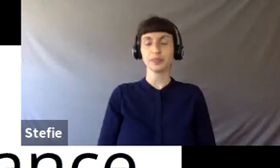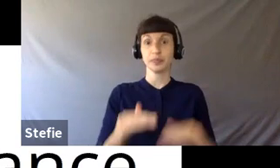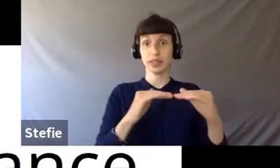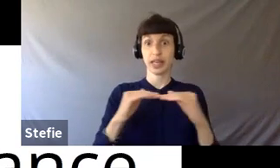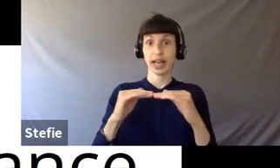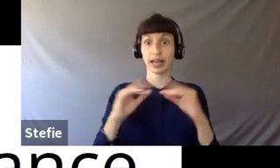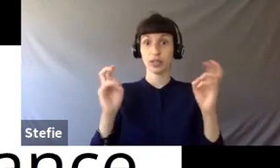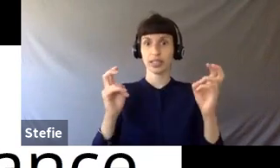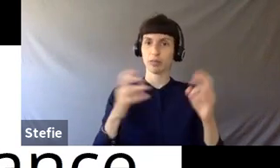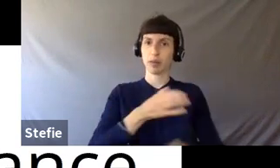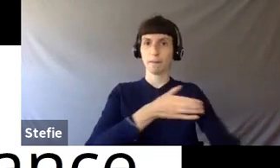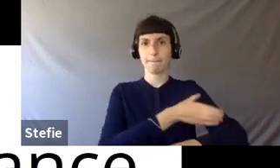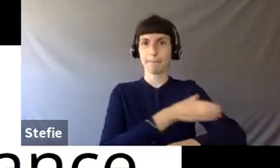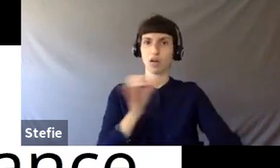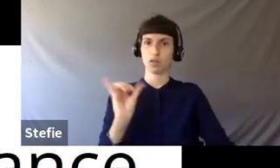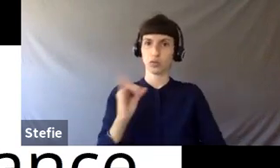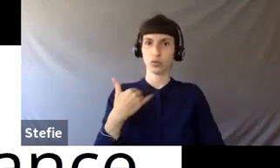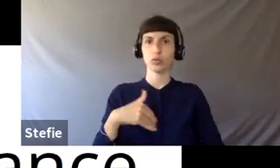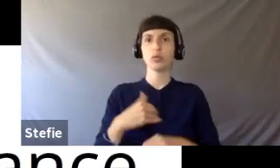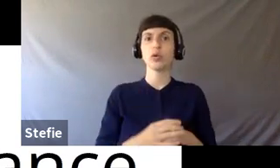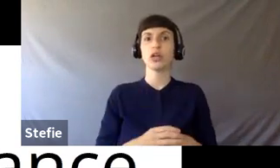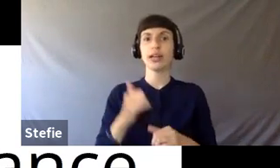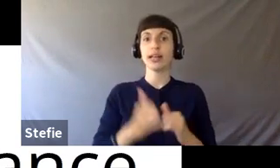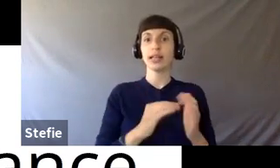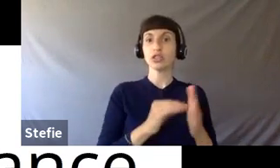and we want to continue this and help support you in that.